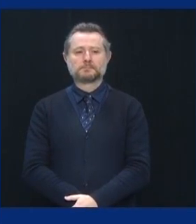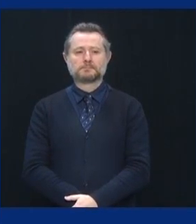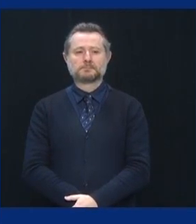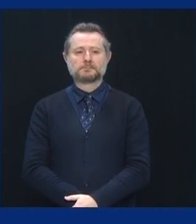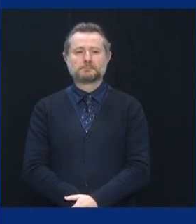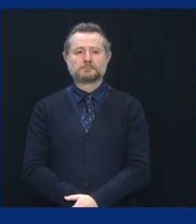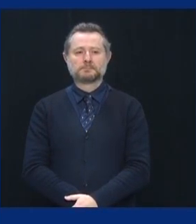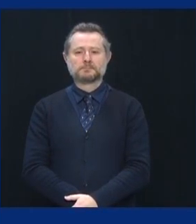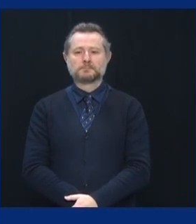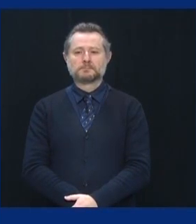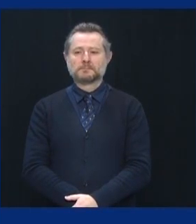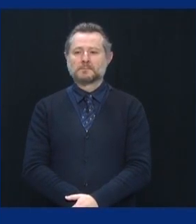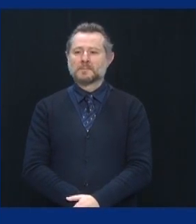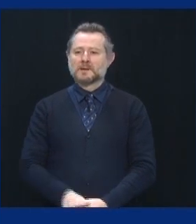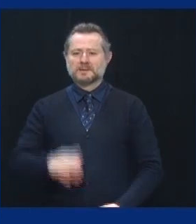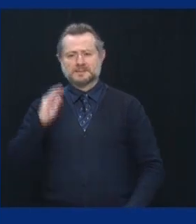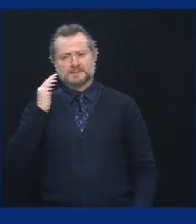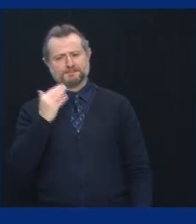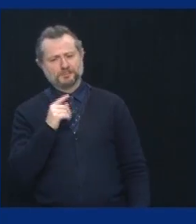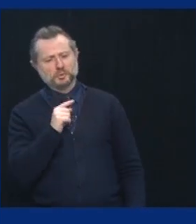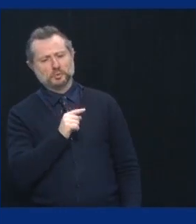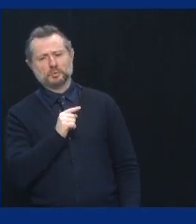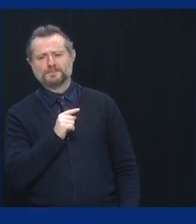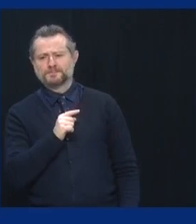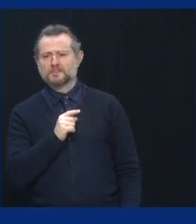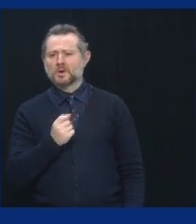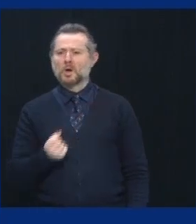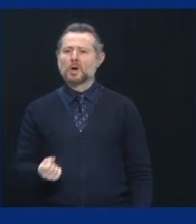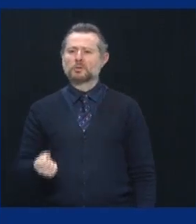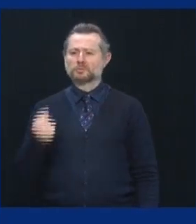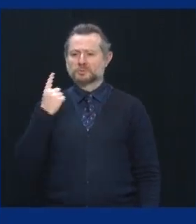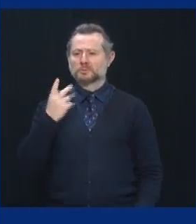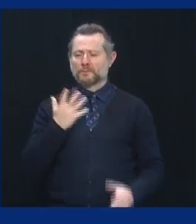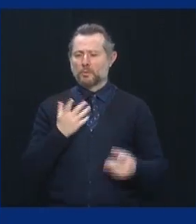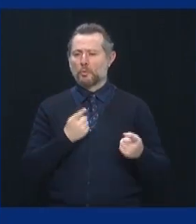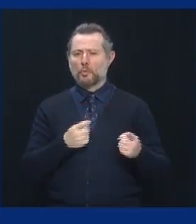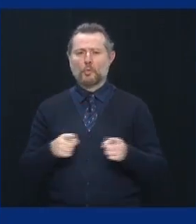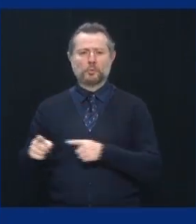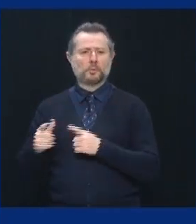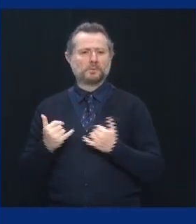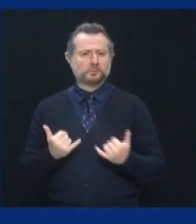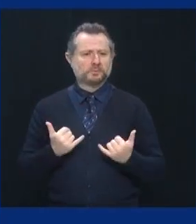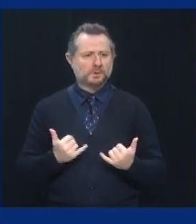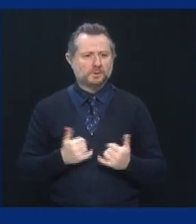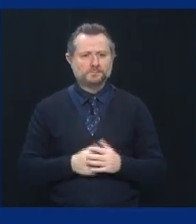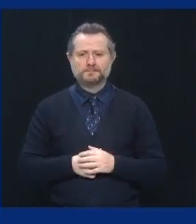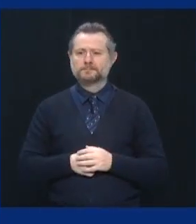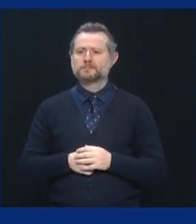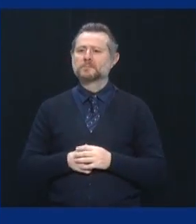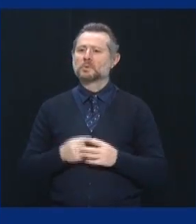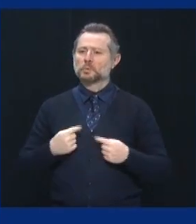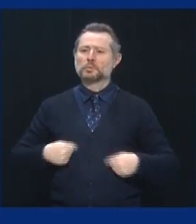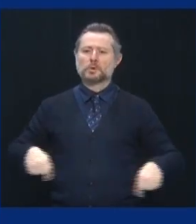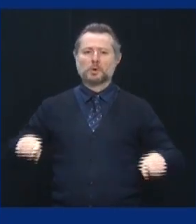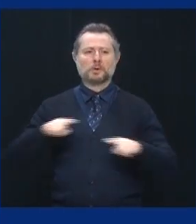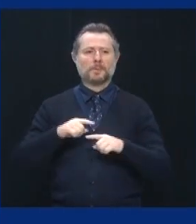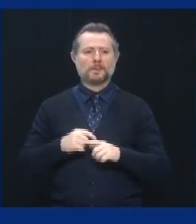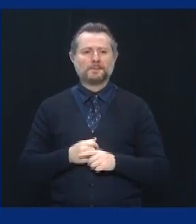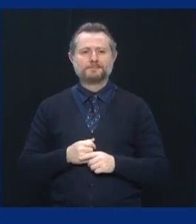HENRY MUNOZ HAS SAVED LIVES. HENRY MUNOZ. THANK YOU. I THINK THAT YOUR